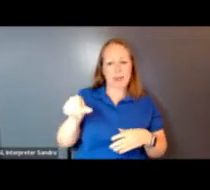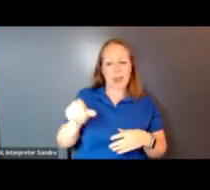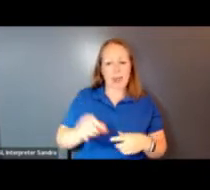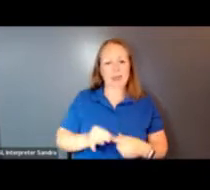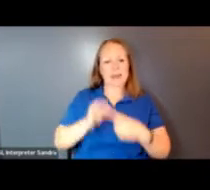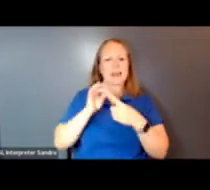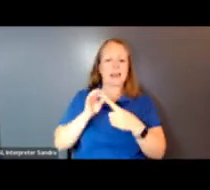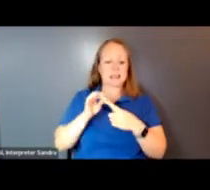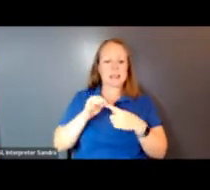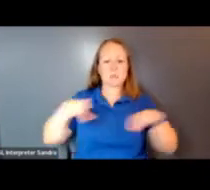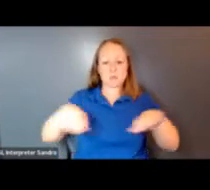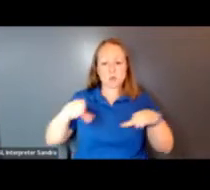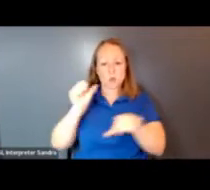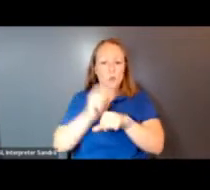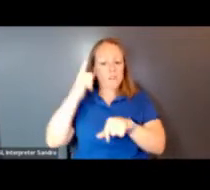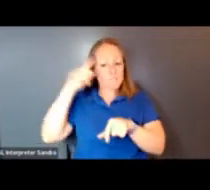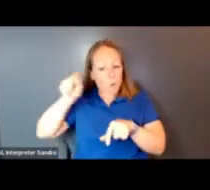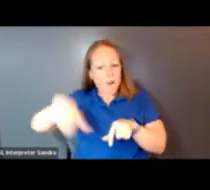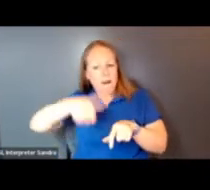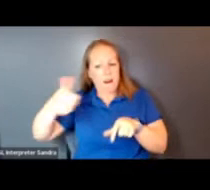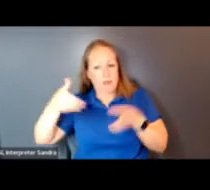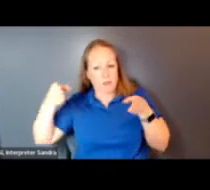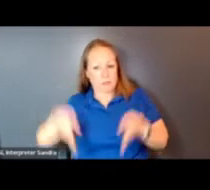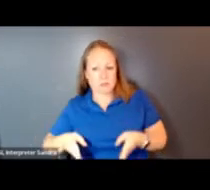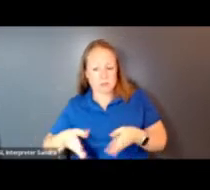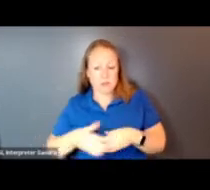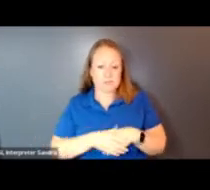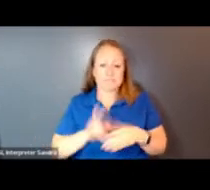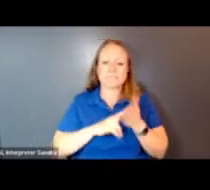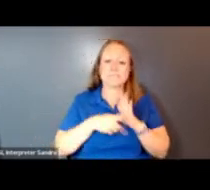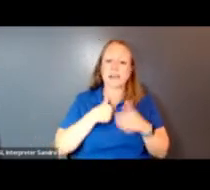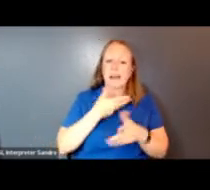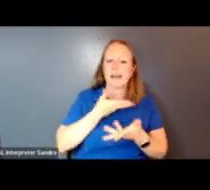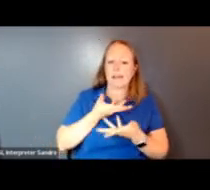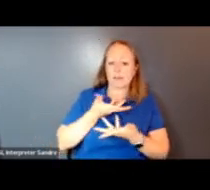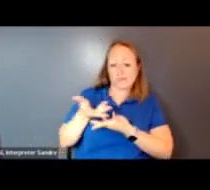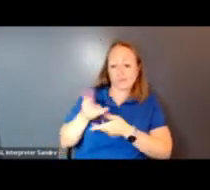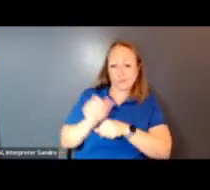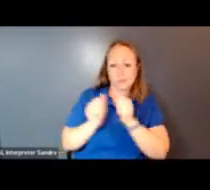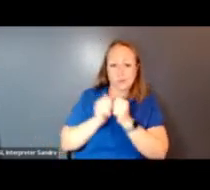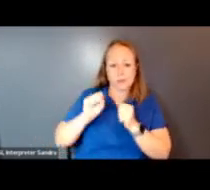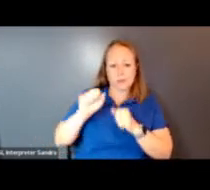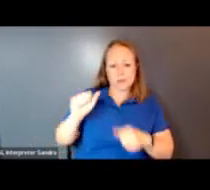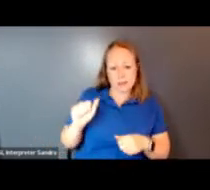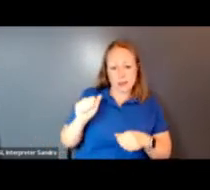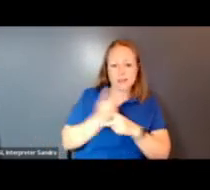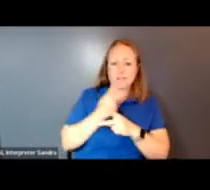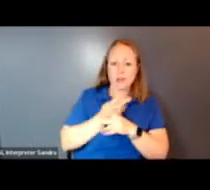person. And I had to work with my SSA, to figure out a communication style, different